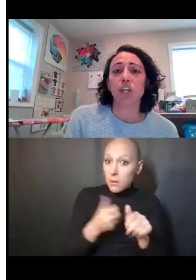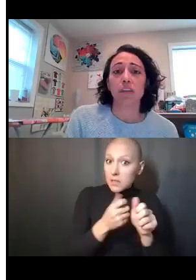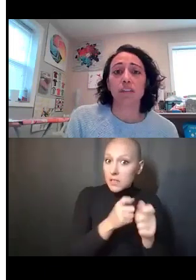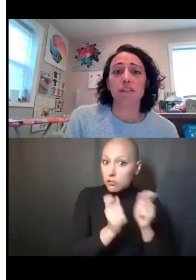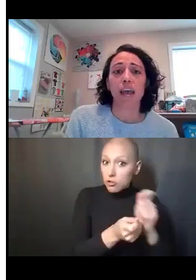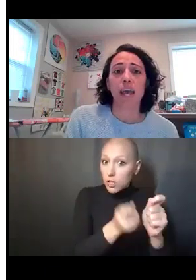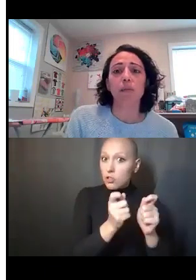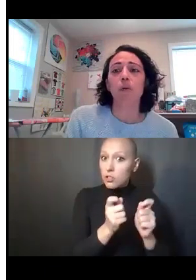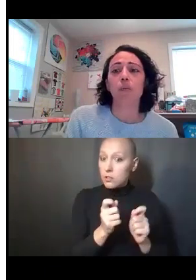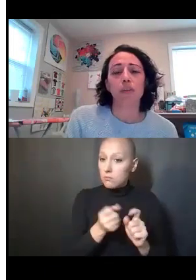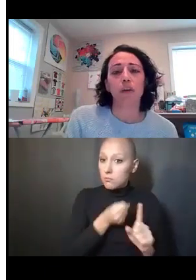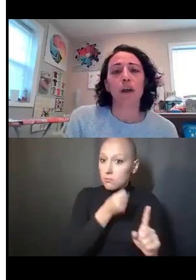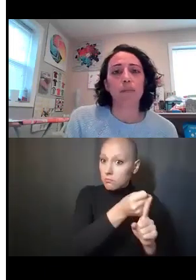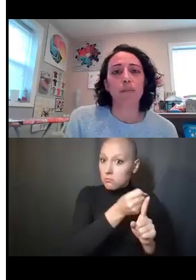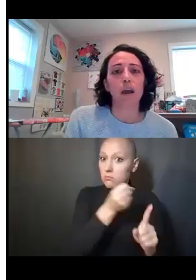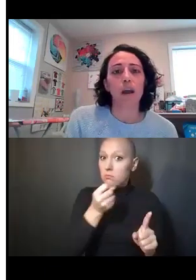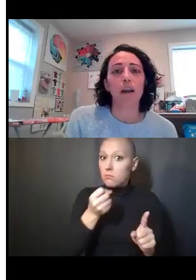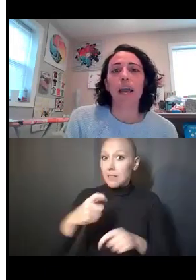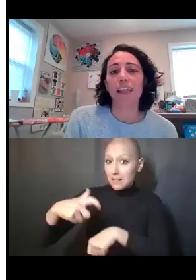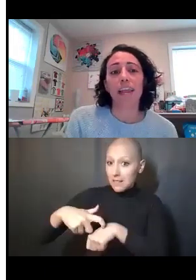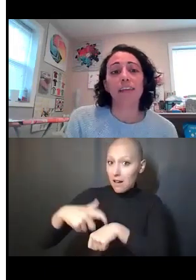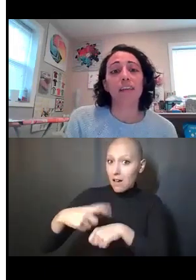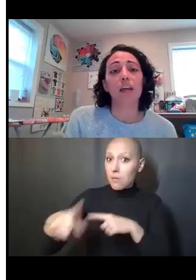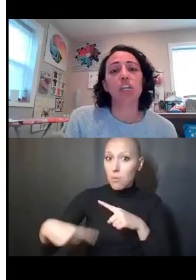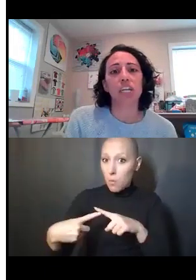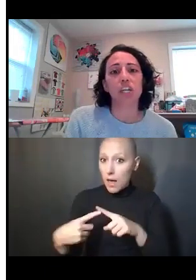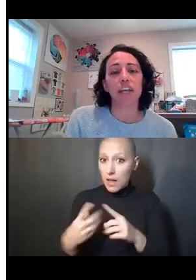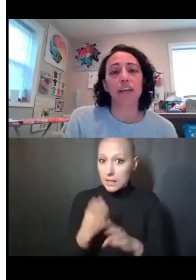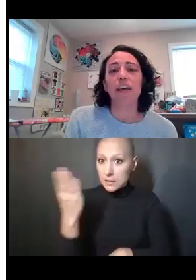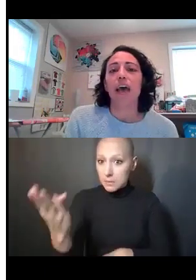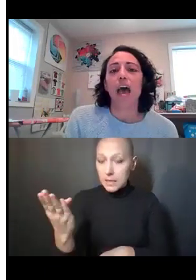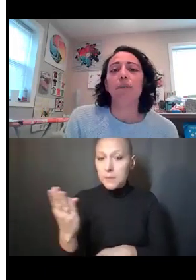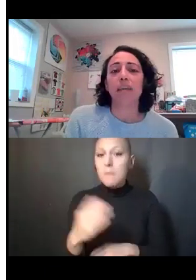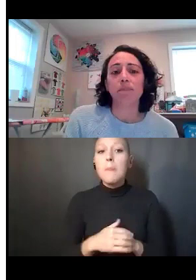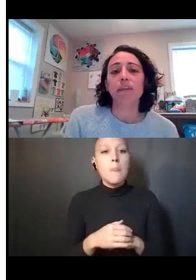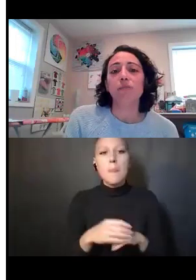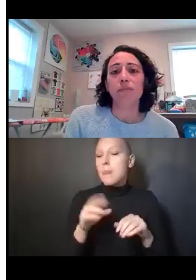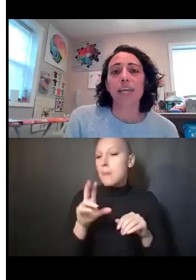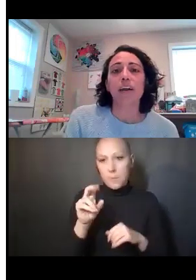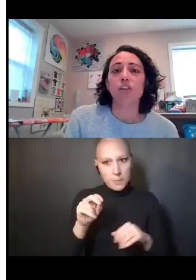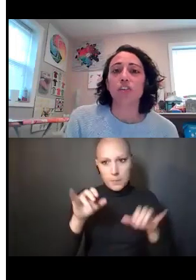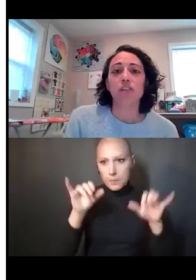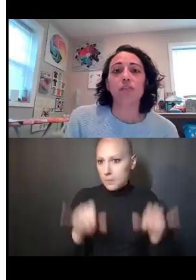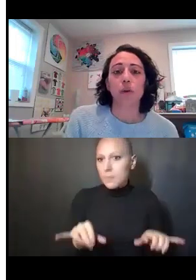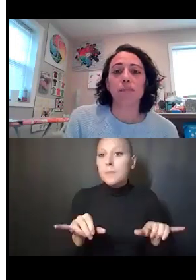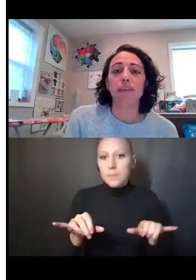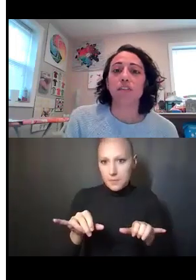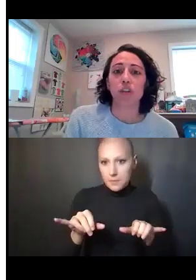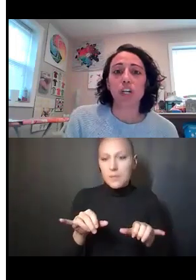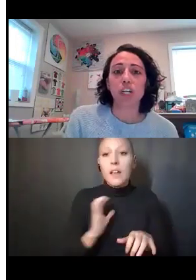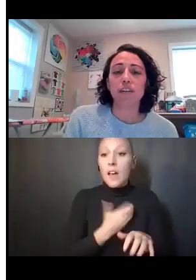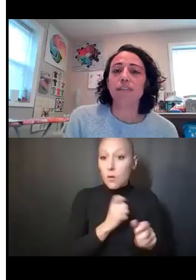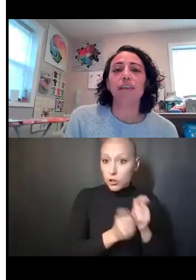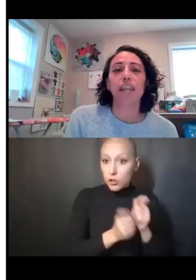at Just-in-Time, or with your RPPR, and that is not changing. The updates we've made are just to the forms and instructions,